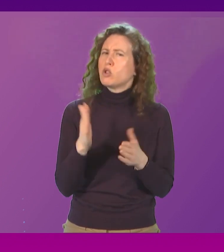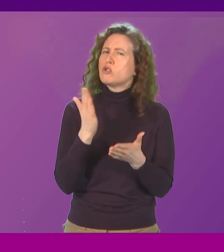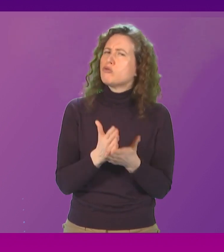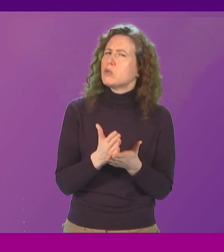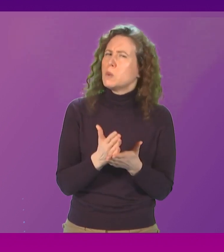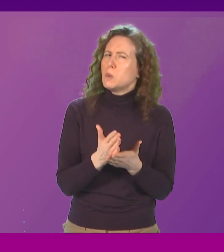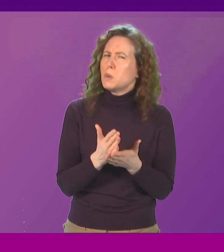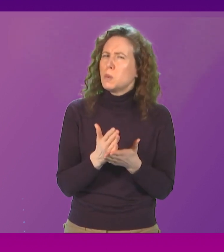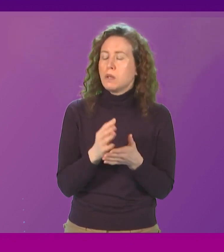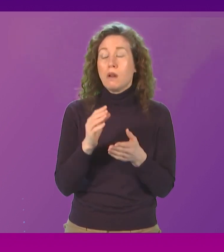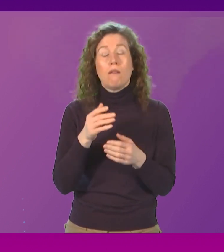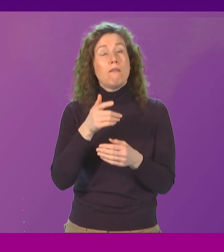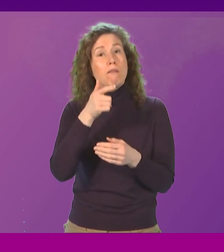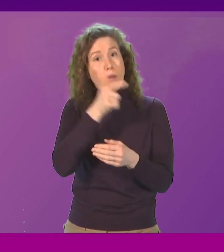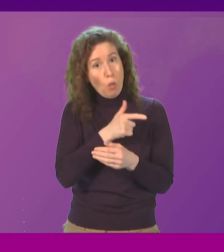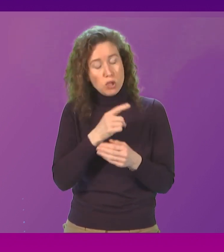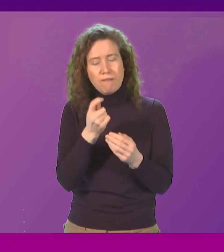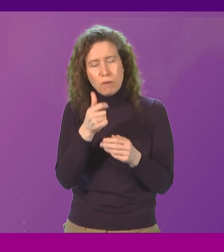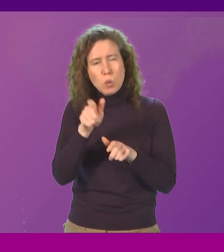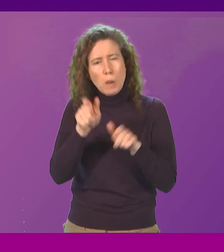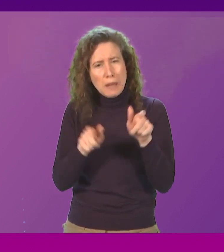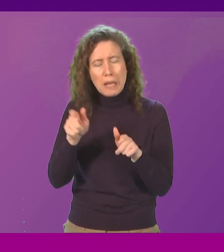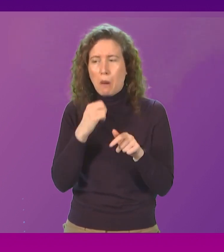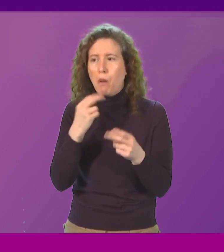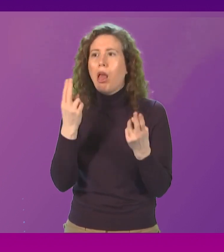Fortunately, few people are gullible enough to believe it.”